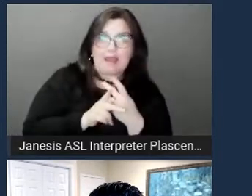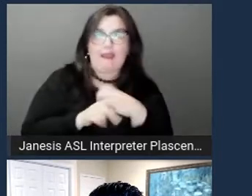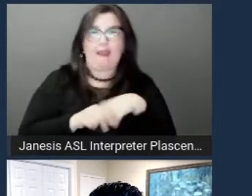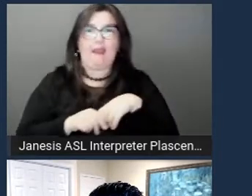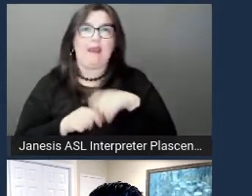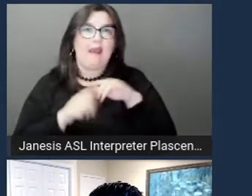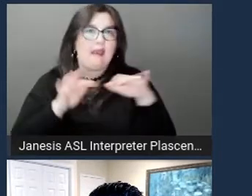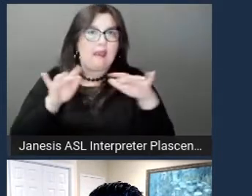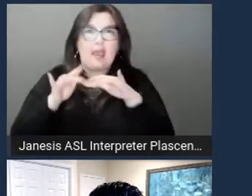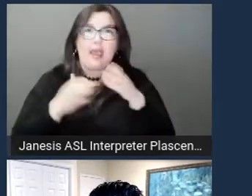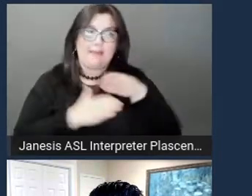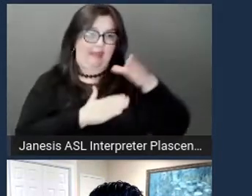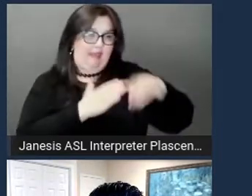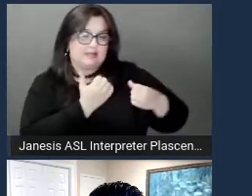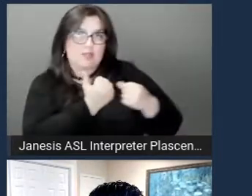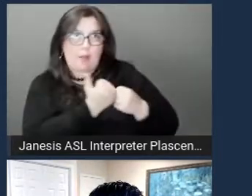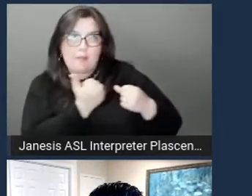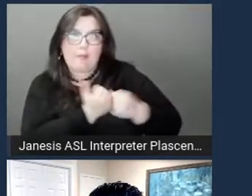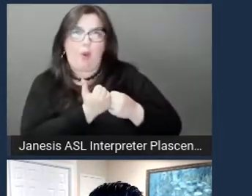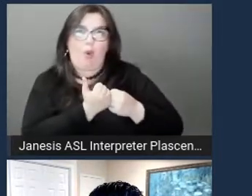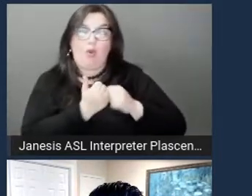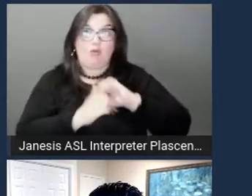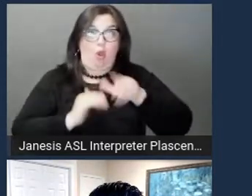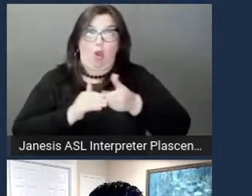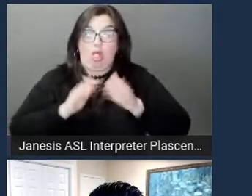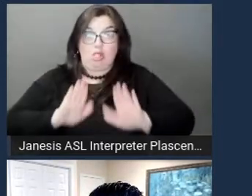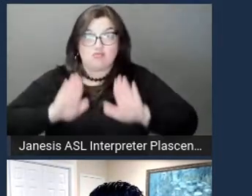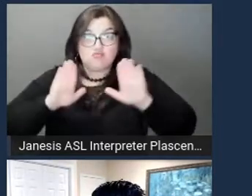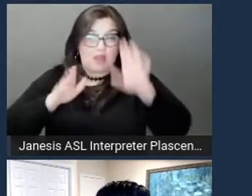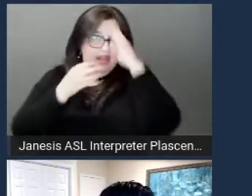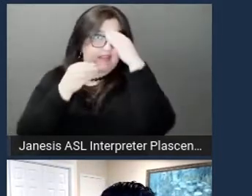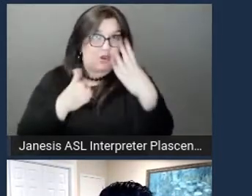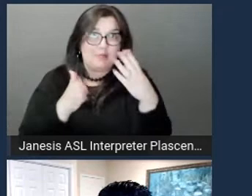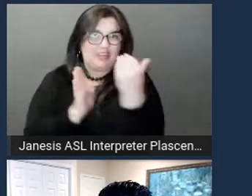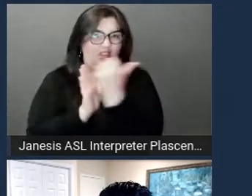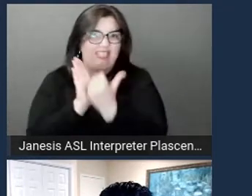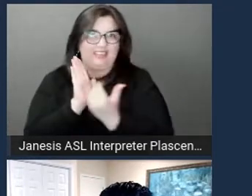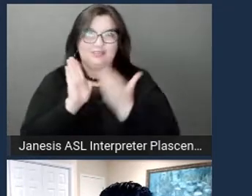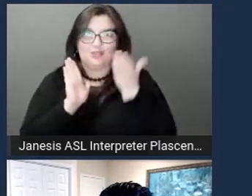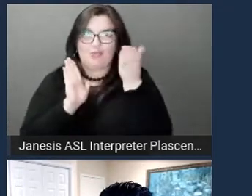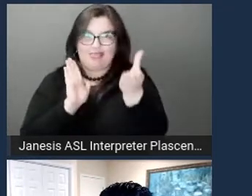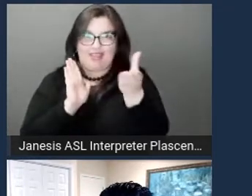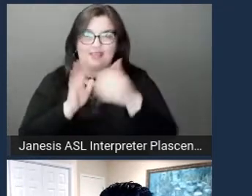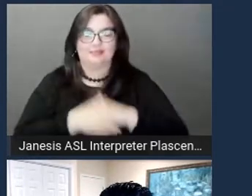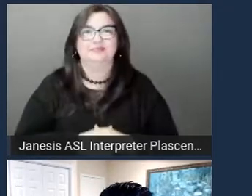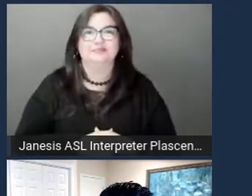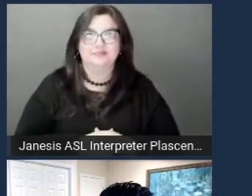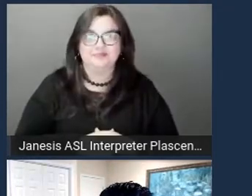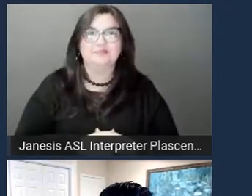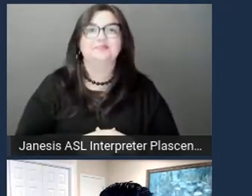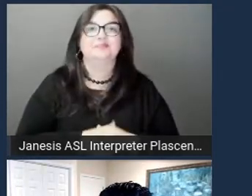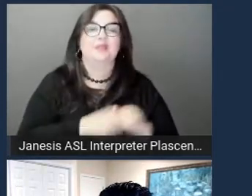all that kind of great information, is listed in here. And even the strategy will be listed here,